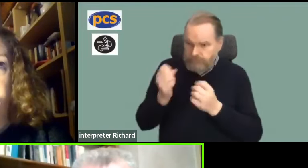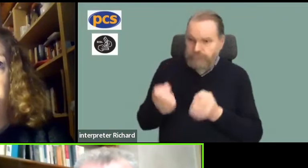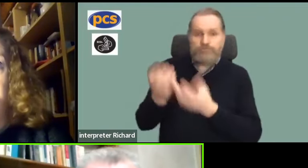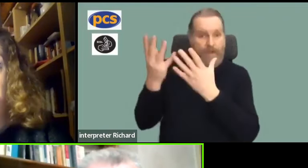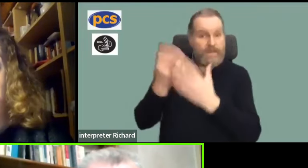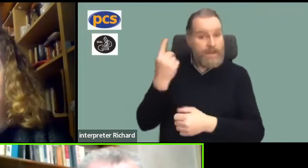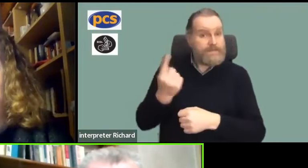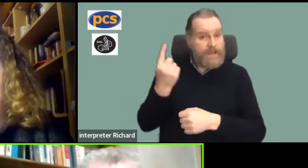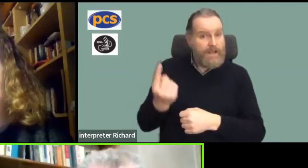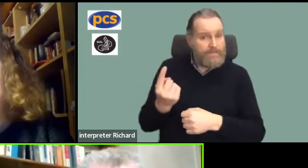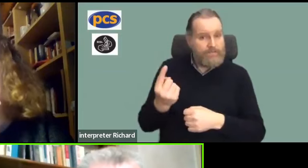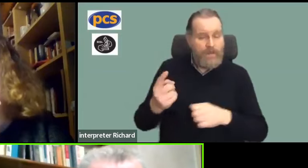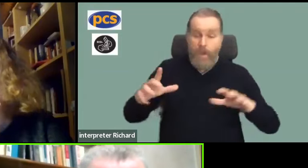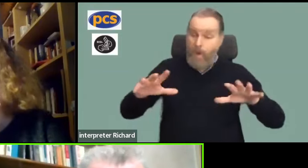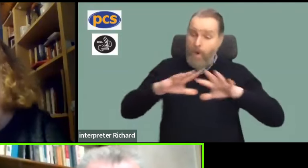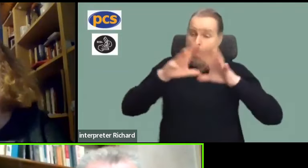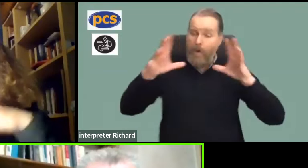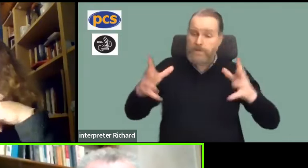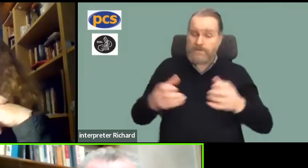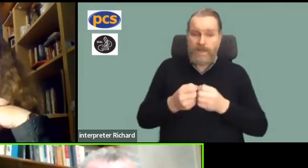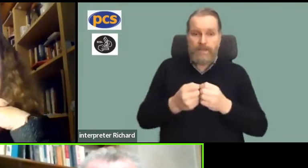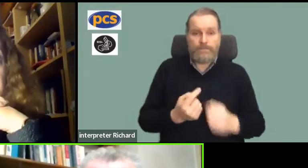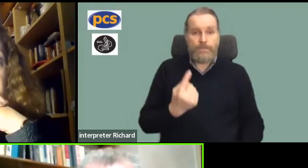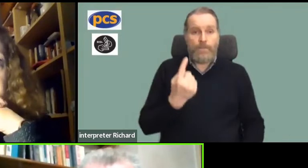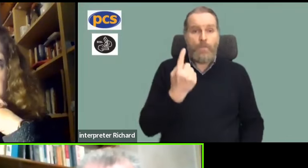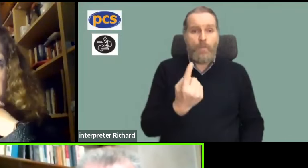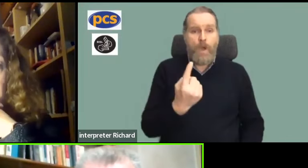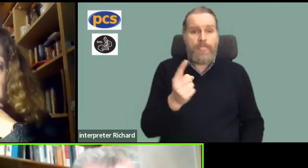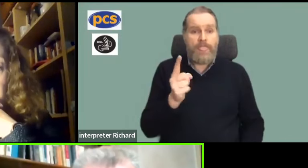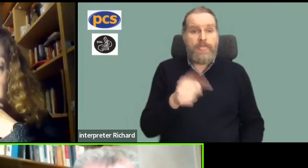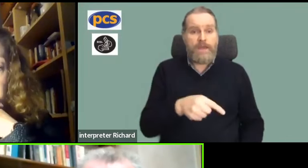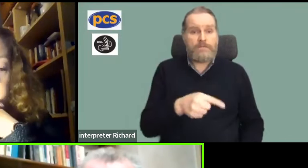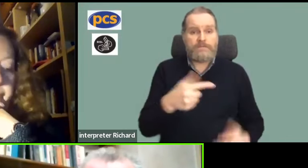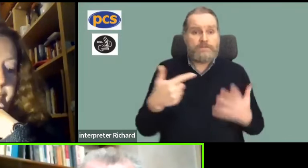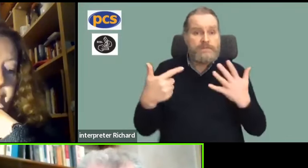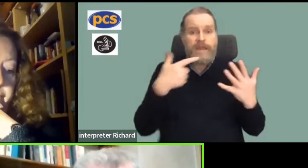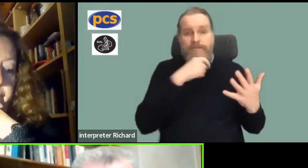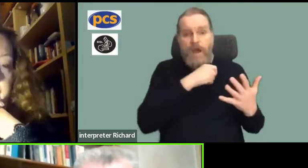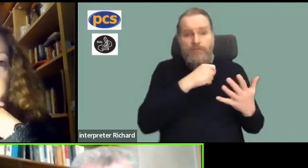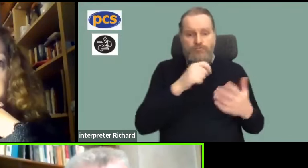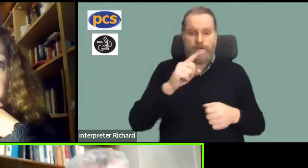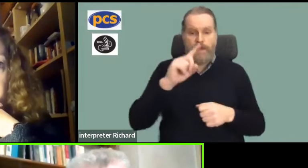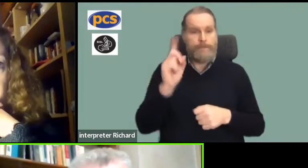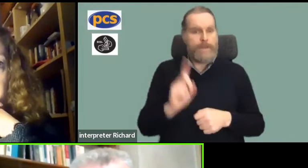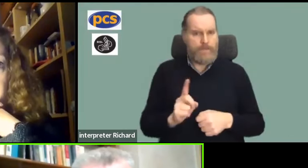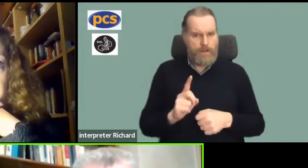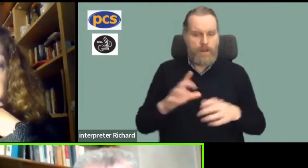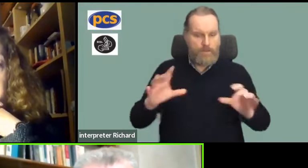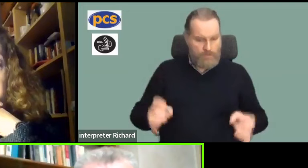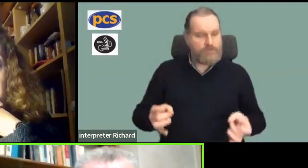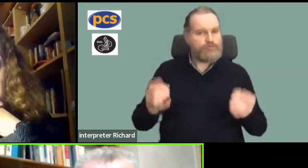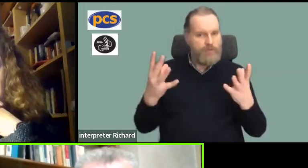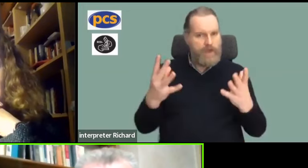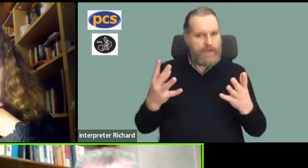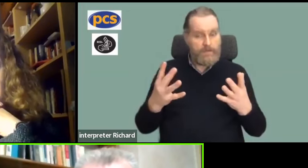Who would be going on strike and would be going on strike on the the 17 ,700 people who are kicking 700 people who are kicking off this action . i'll take an